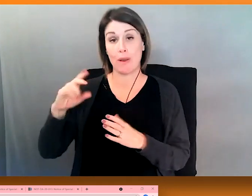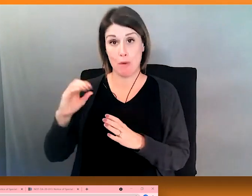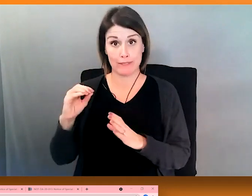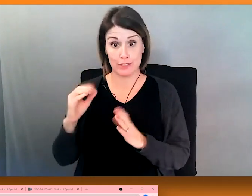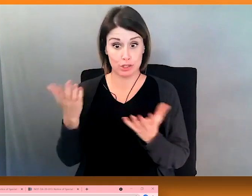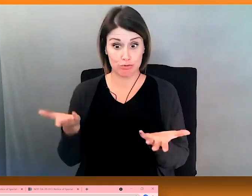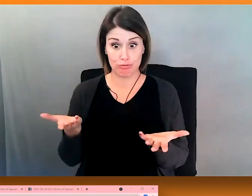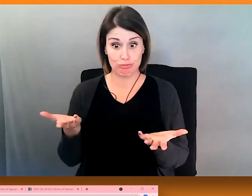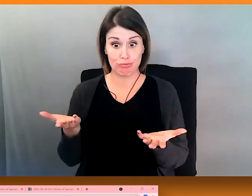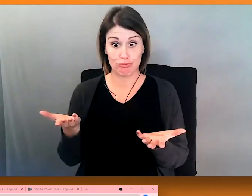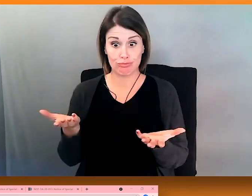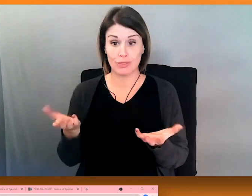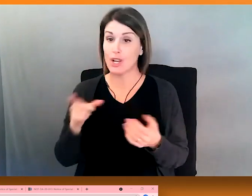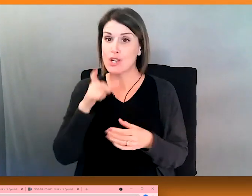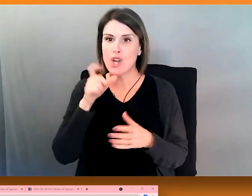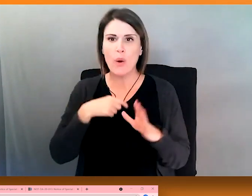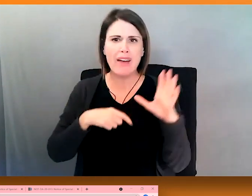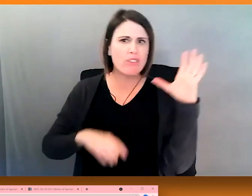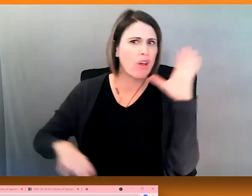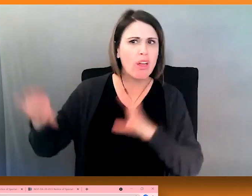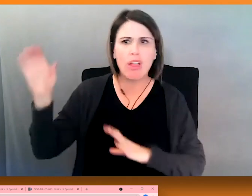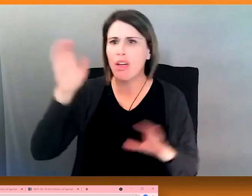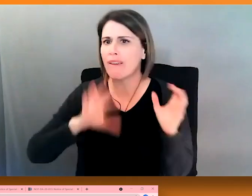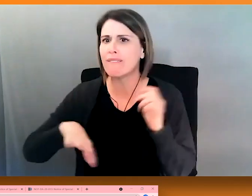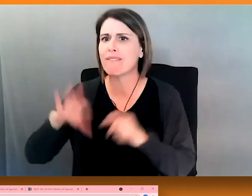You don't even have to leave the website.